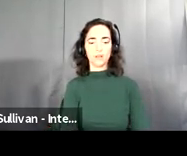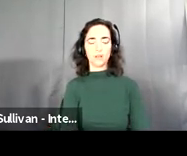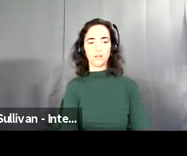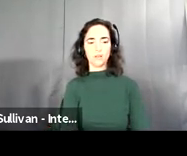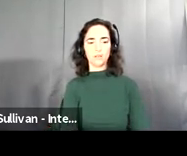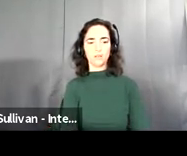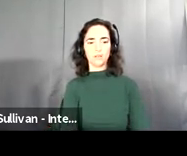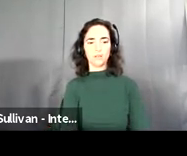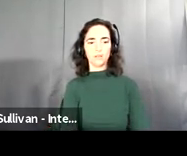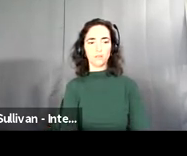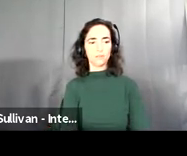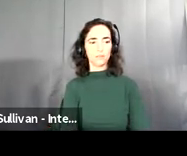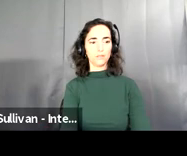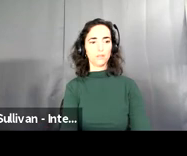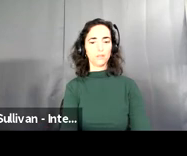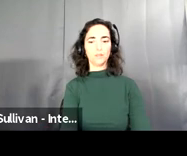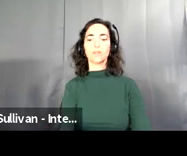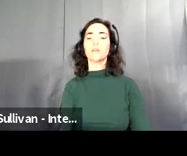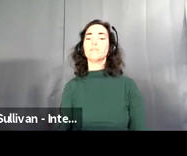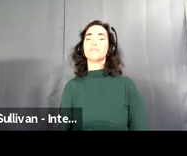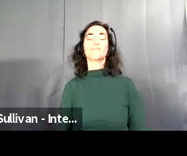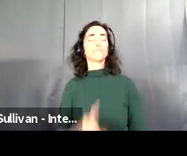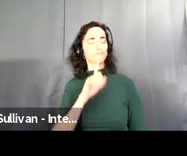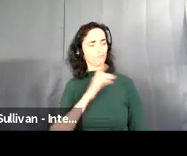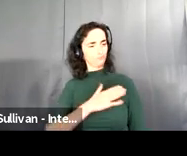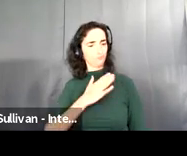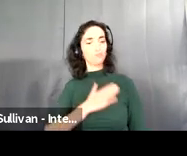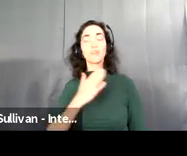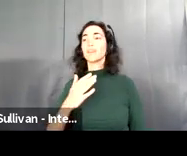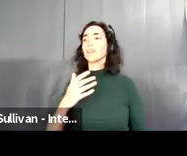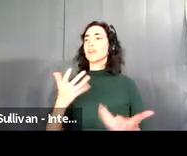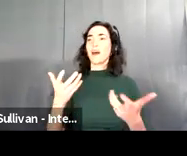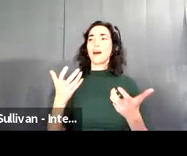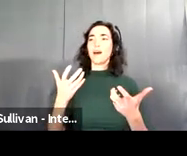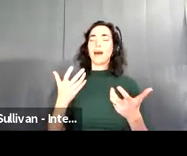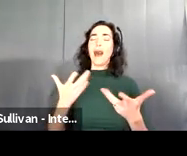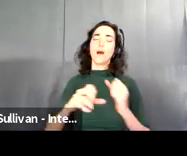Yeah, absolutely. So I'm looking at the time so I'm not going to stay too long on it because I didn't want to get you guys questions.